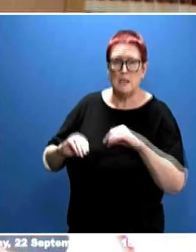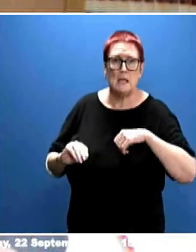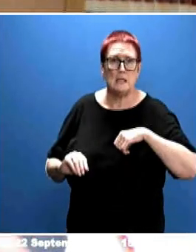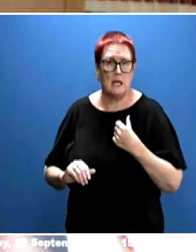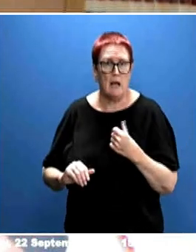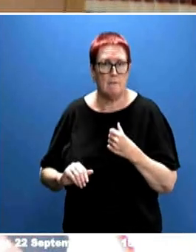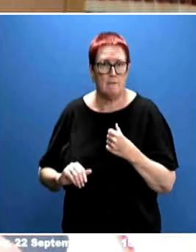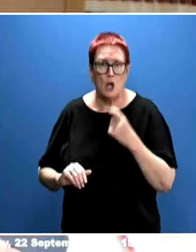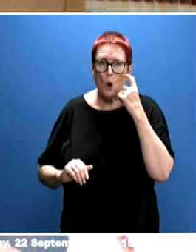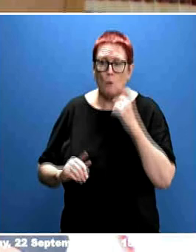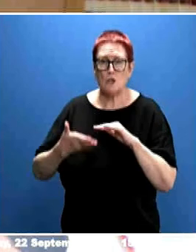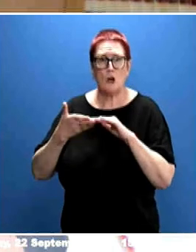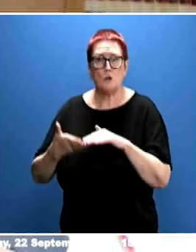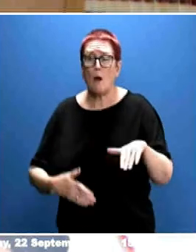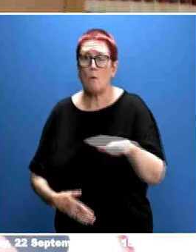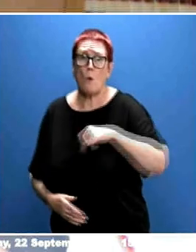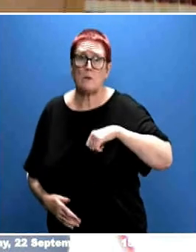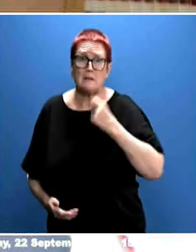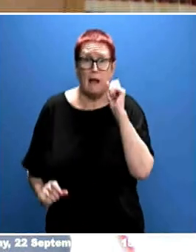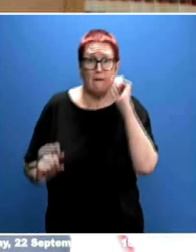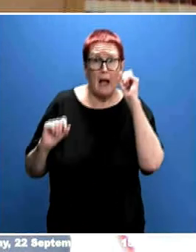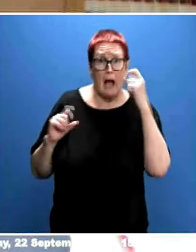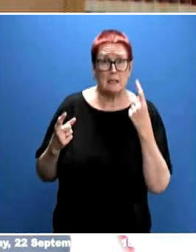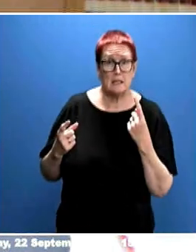understand, and understand what might be happening for the child.